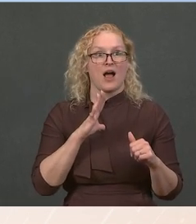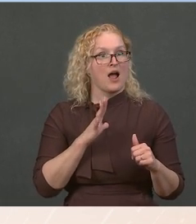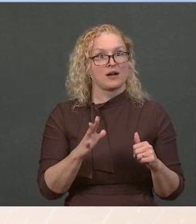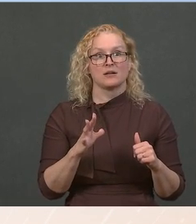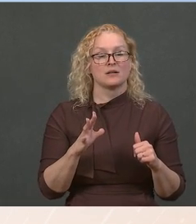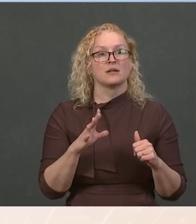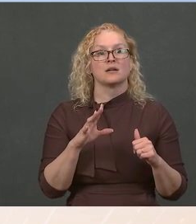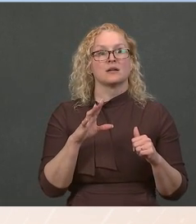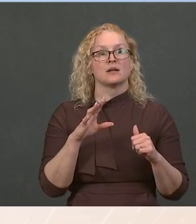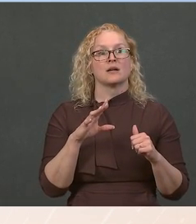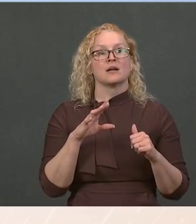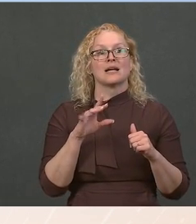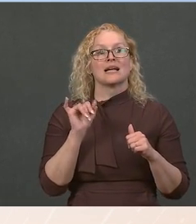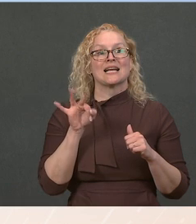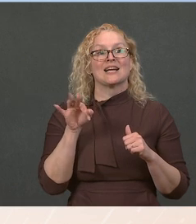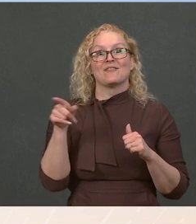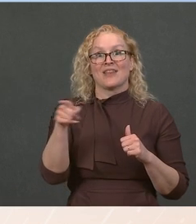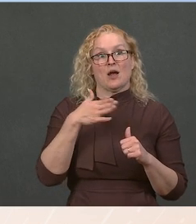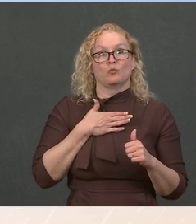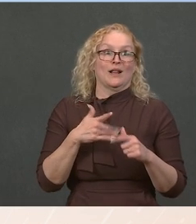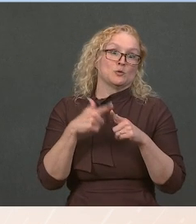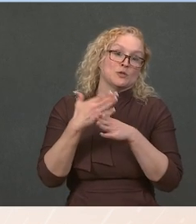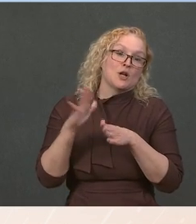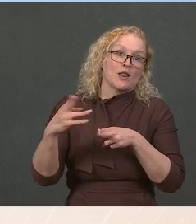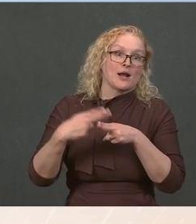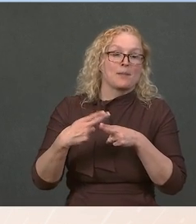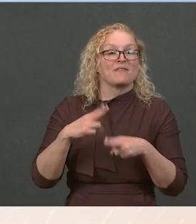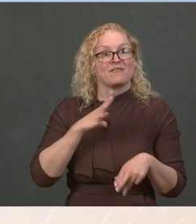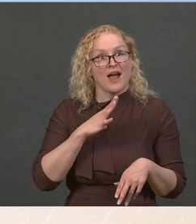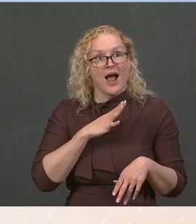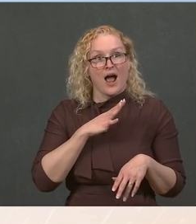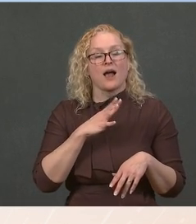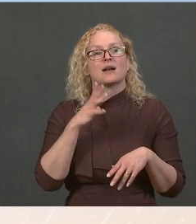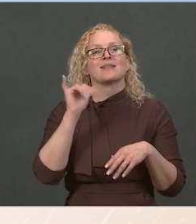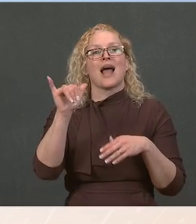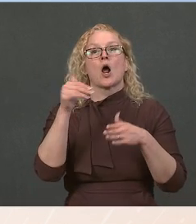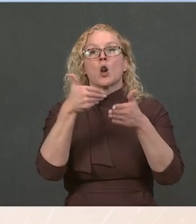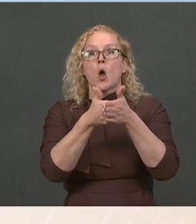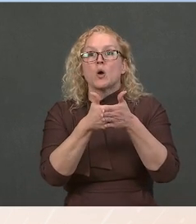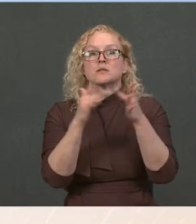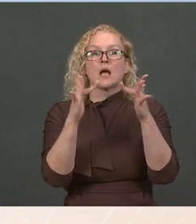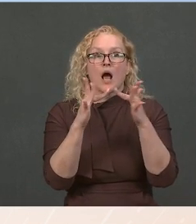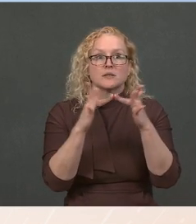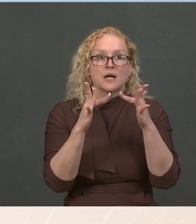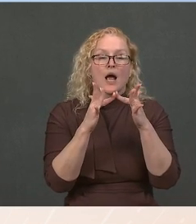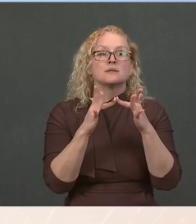So the criteria for who is in close contact with the President is determined that -- by the White House Medical Unit,